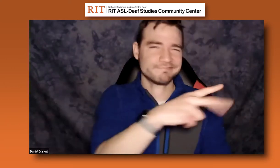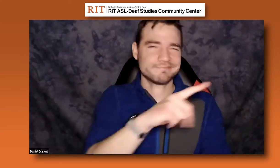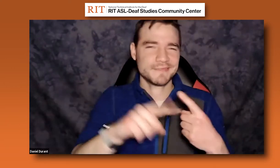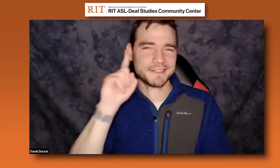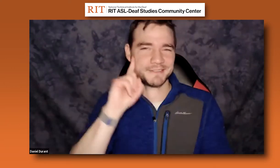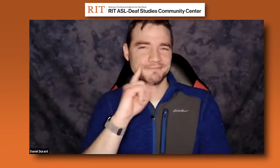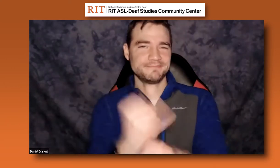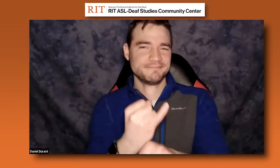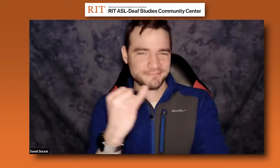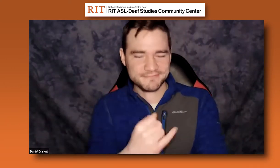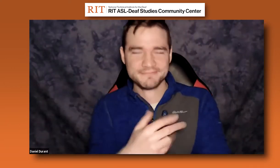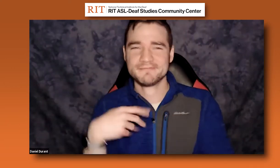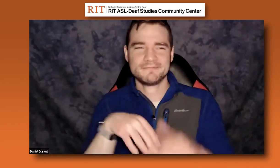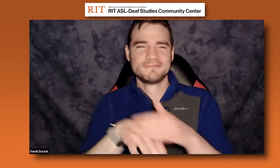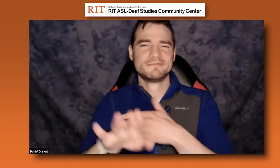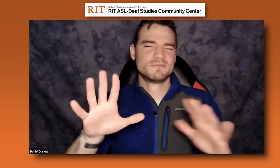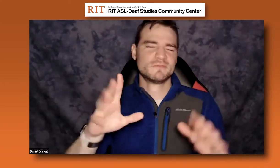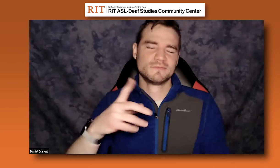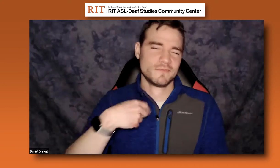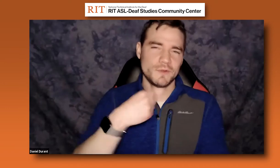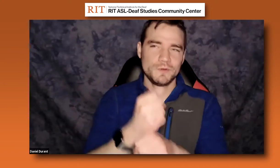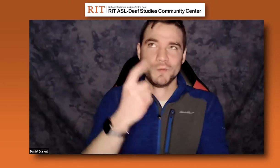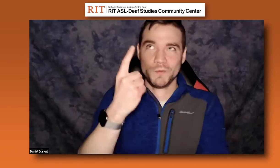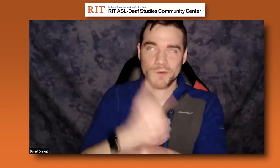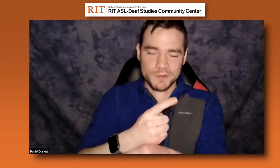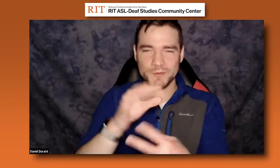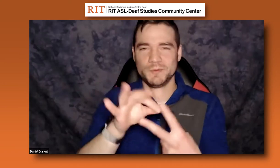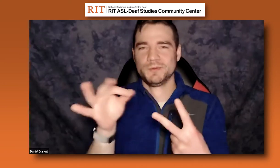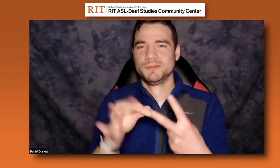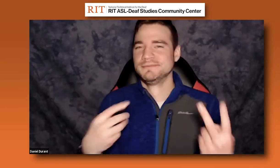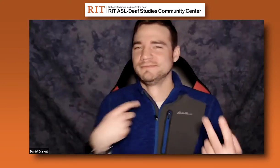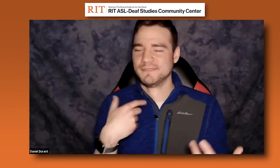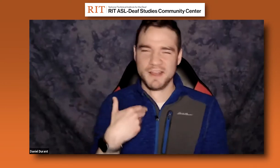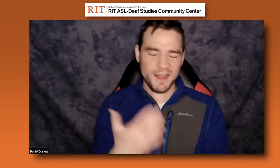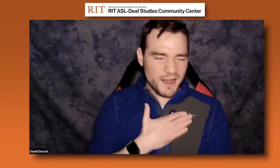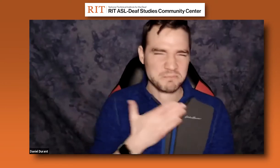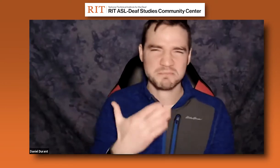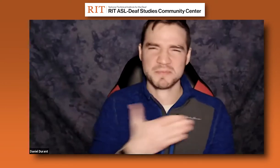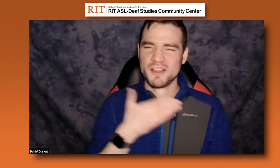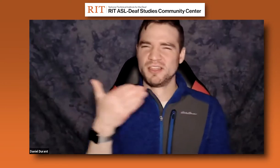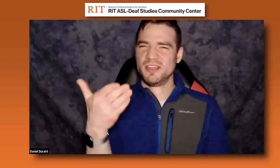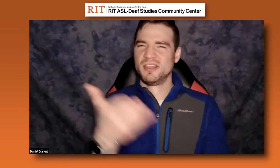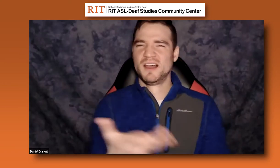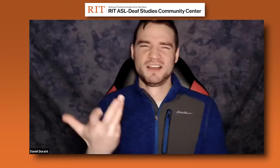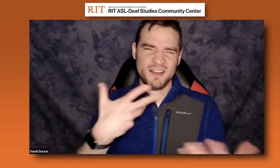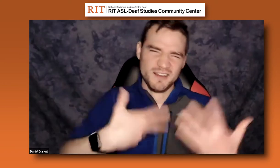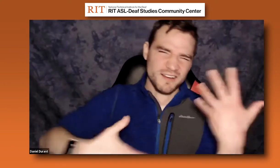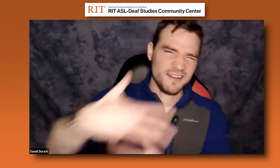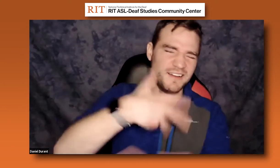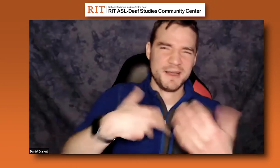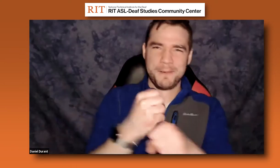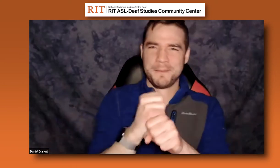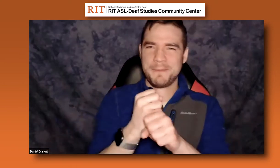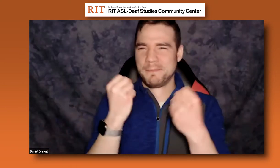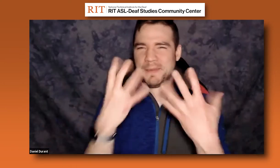finally allowed me to transfer to the school for the Deaf. I was so much happier there.